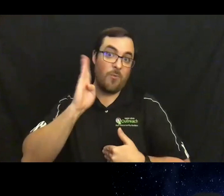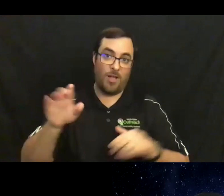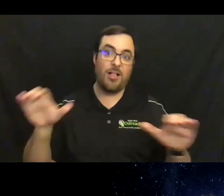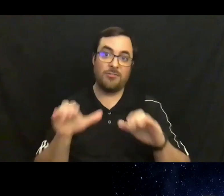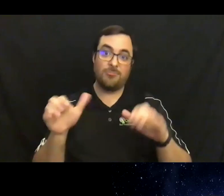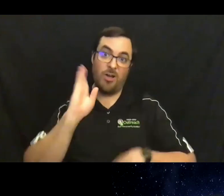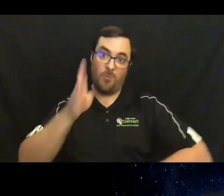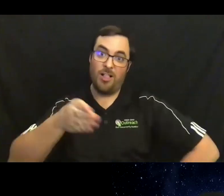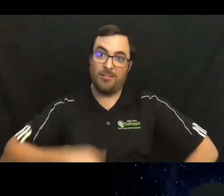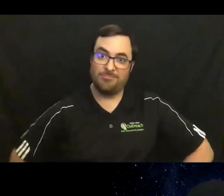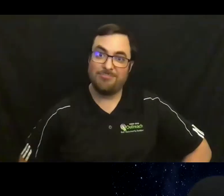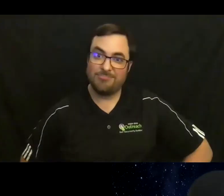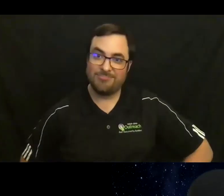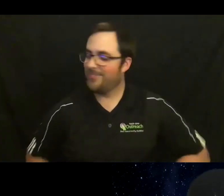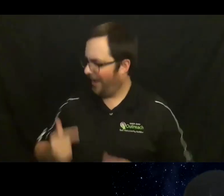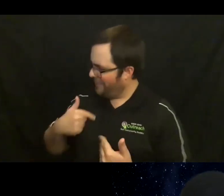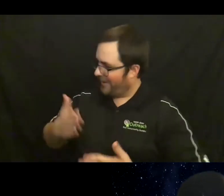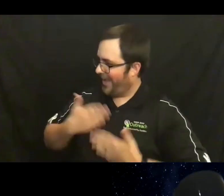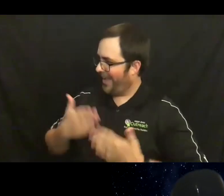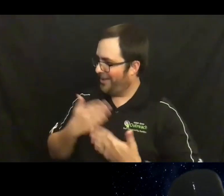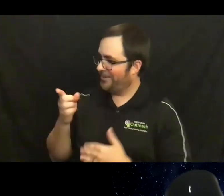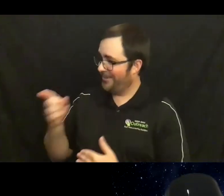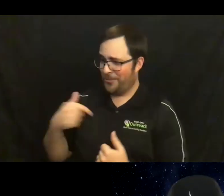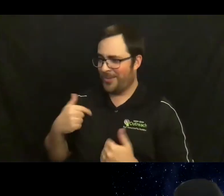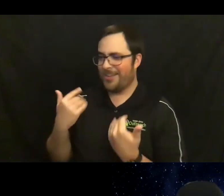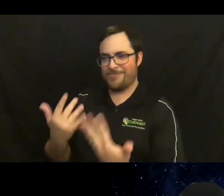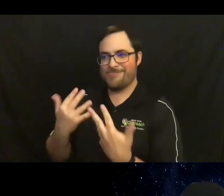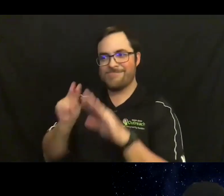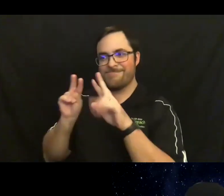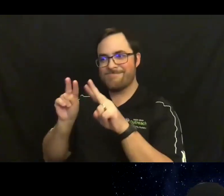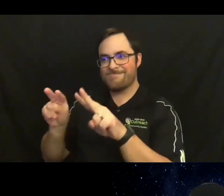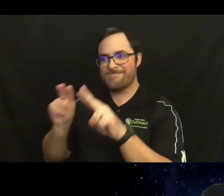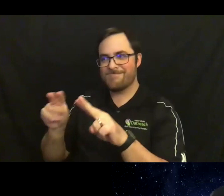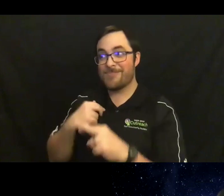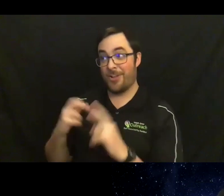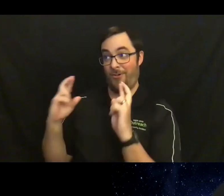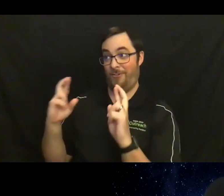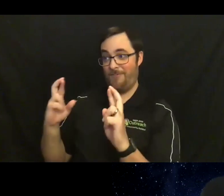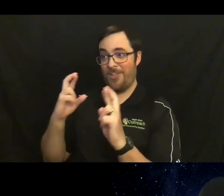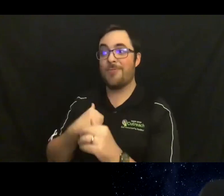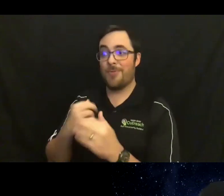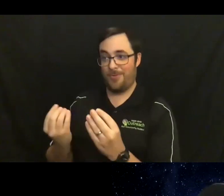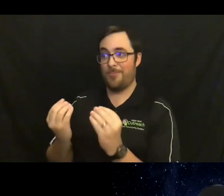Jen: Well, I'm glad and we can't wait. We're hoping to maybe do another video in the